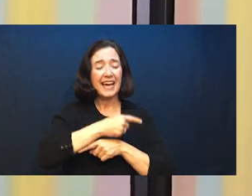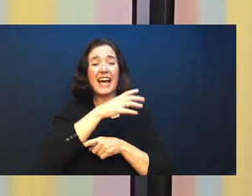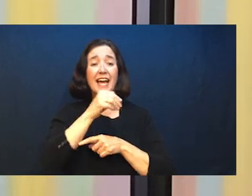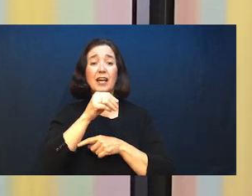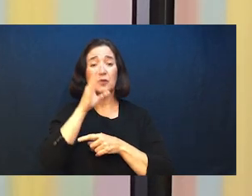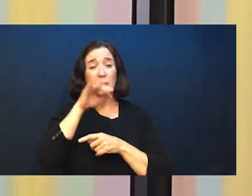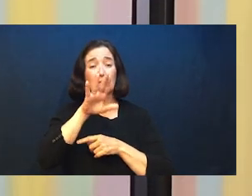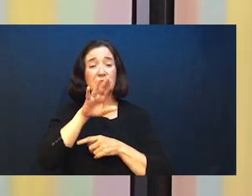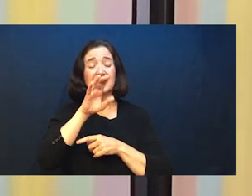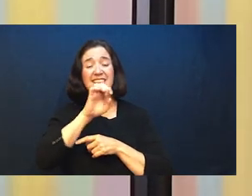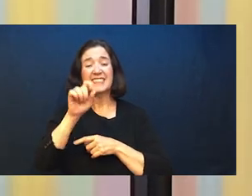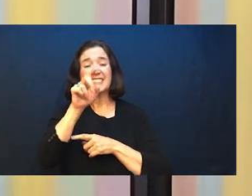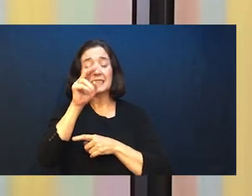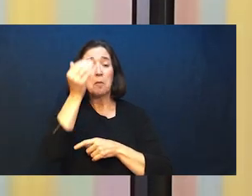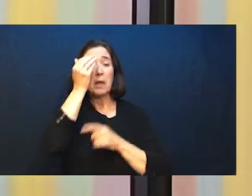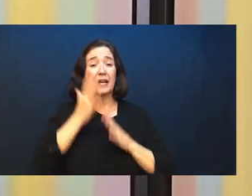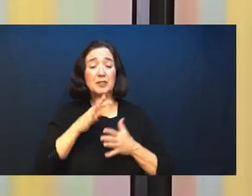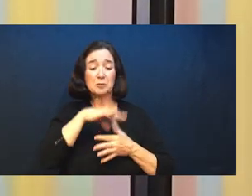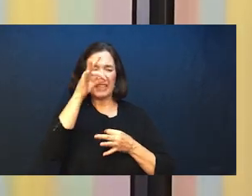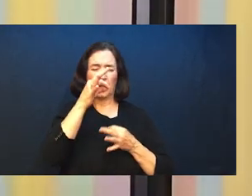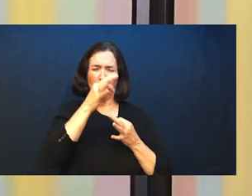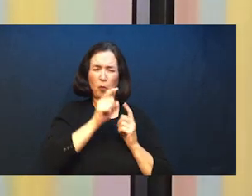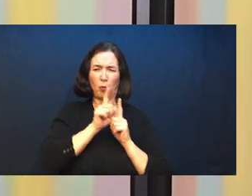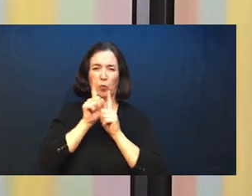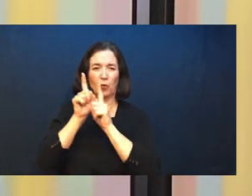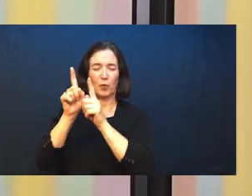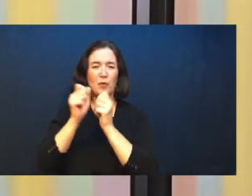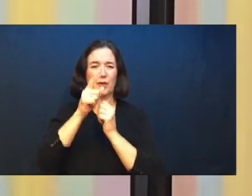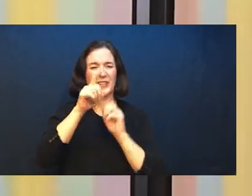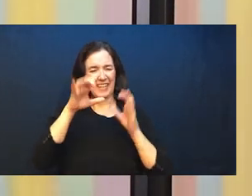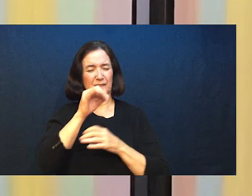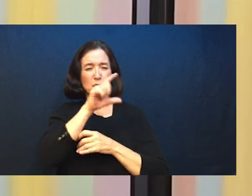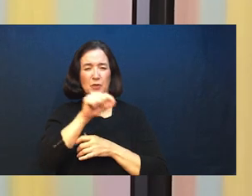and take that East Tennessee Buccaneers spirit with you, Class of 2020,